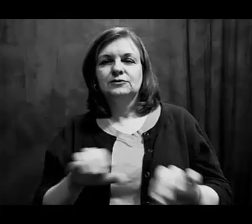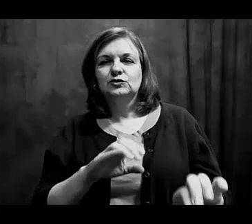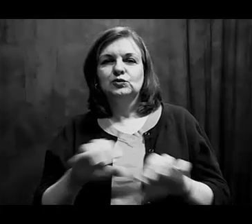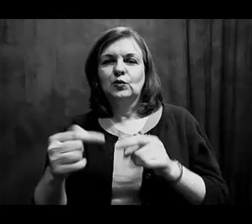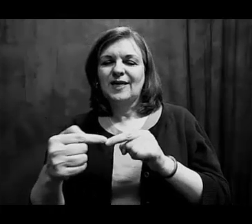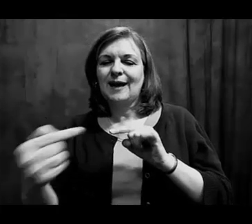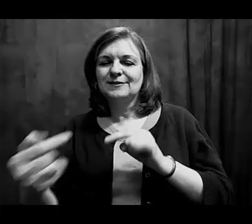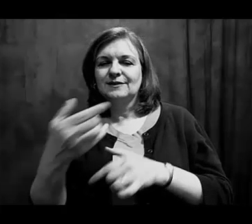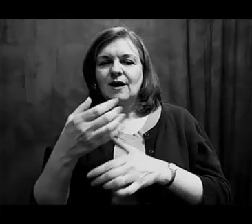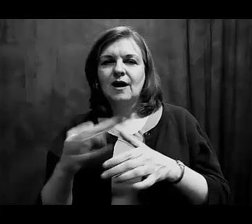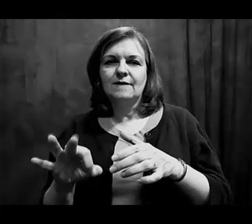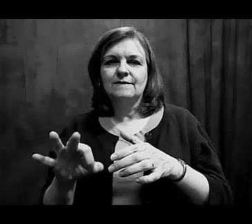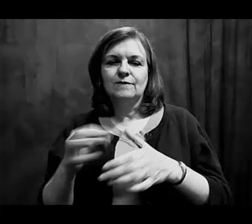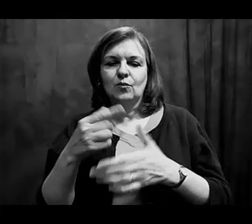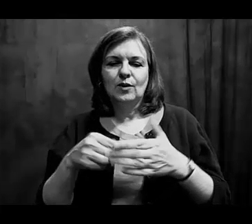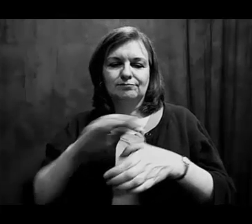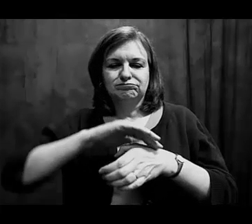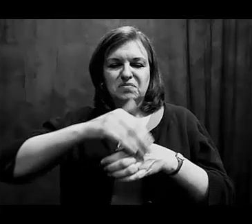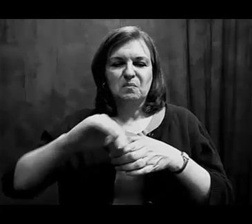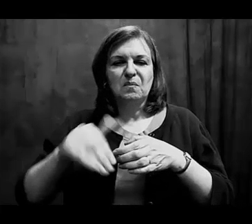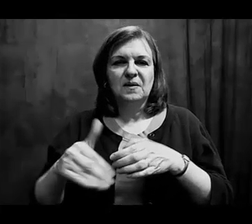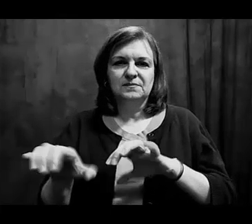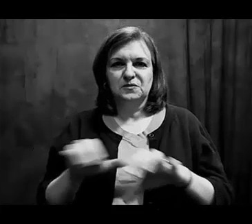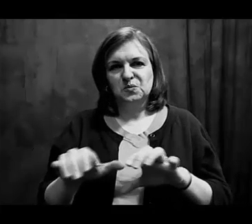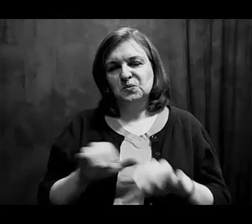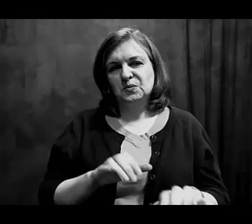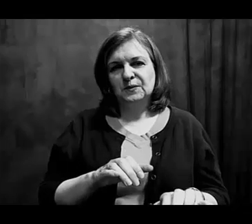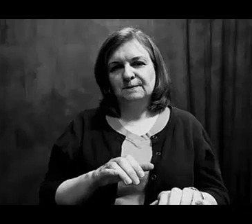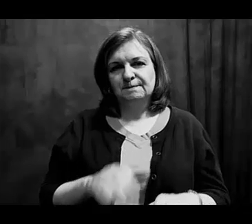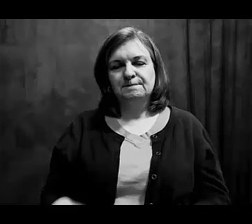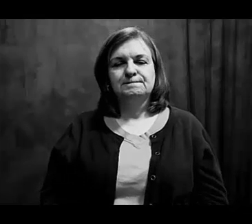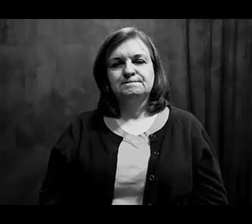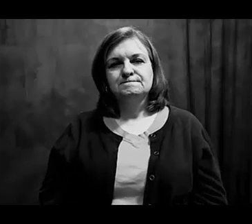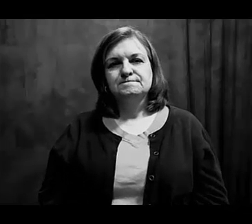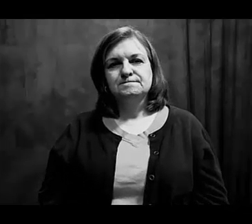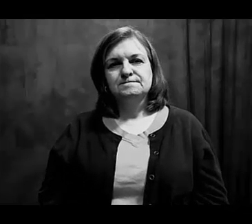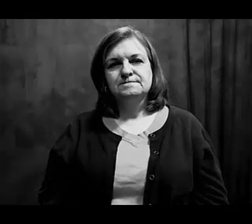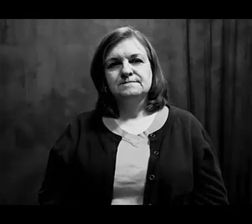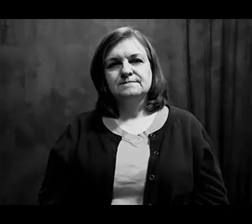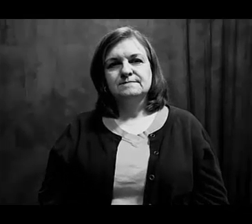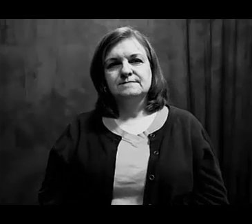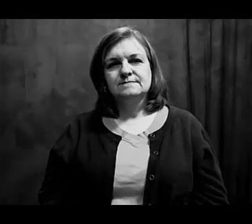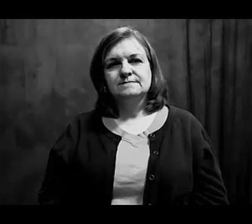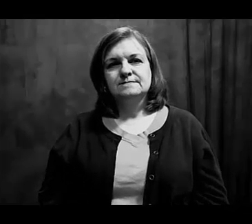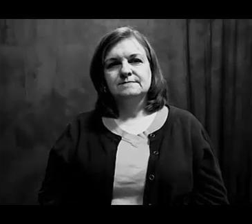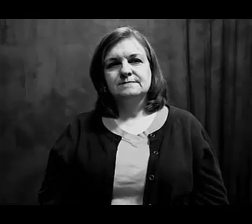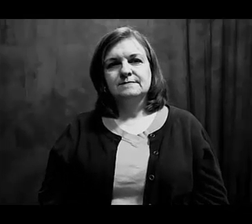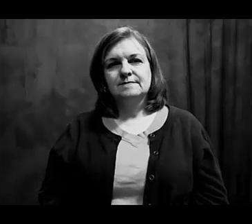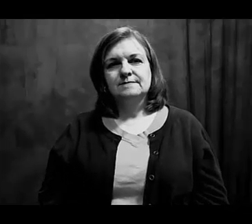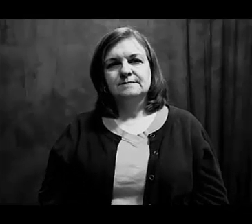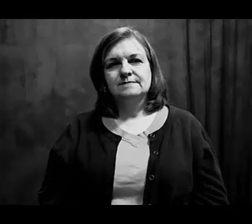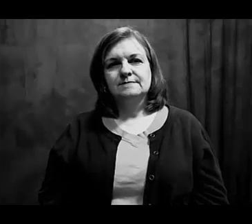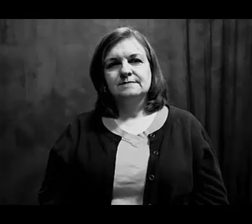focal issue associated with with the lens or the cornea